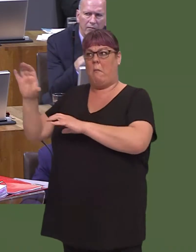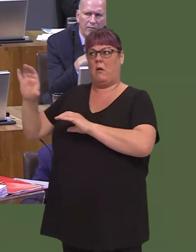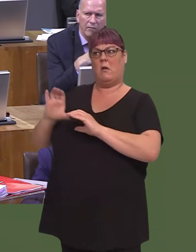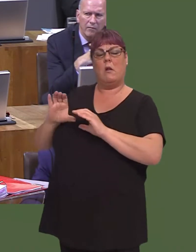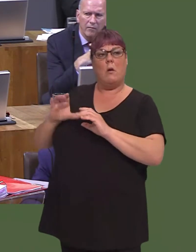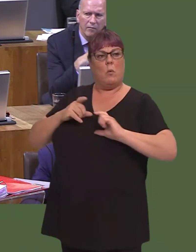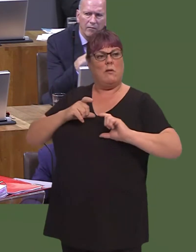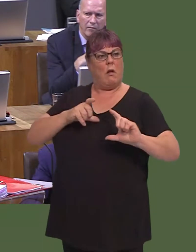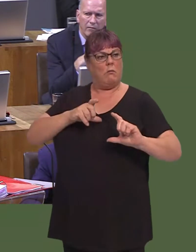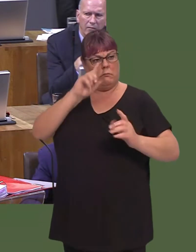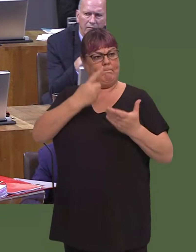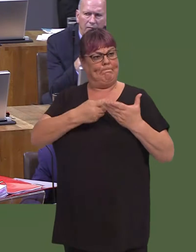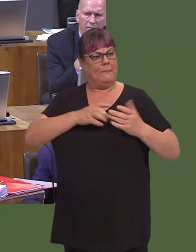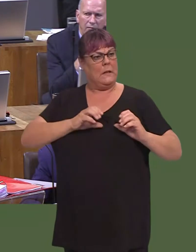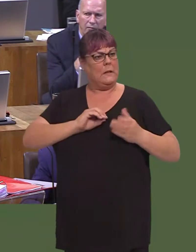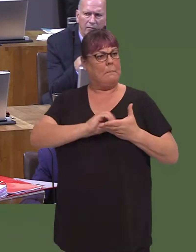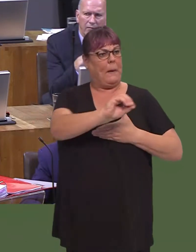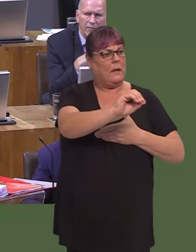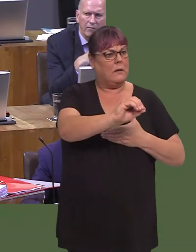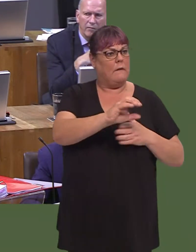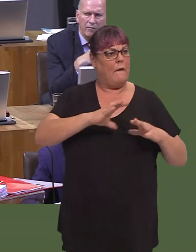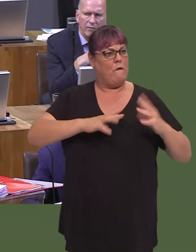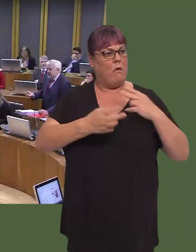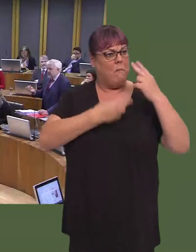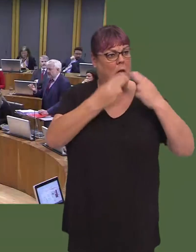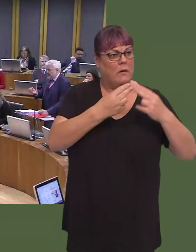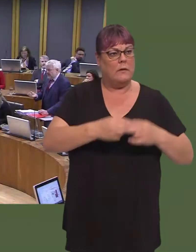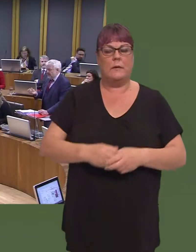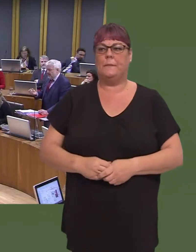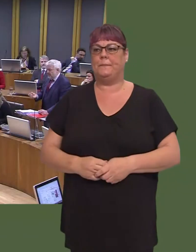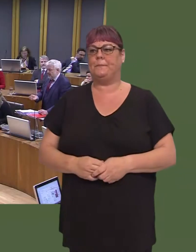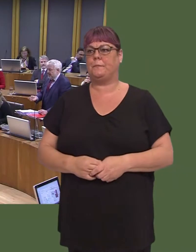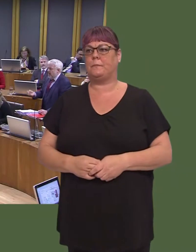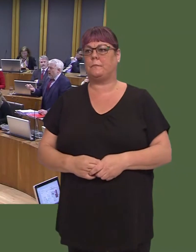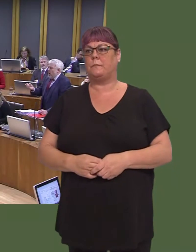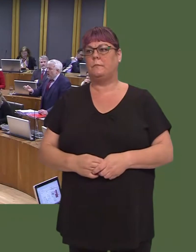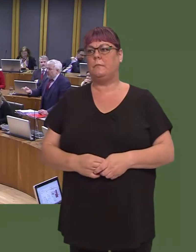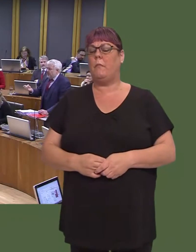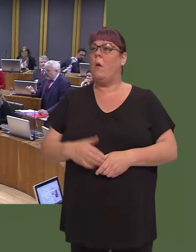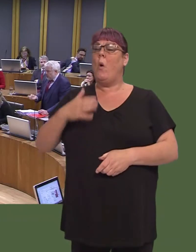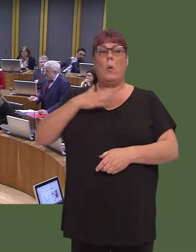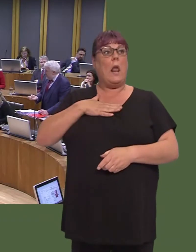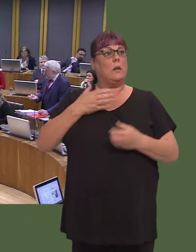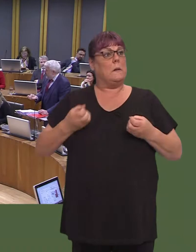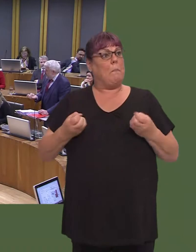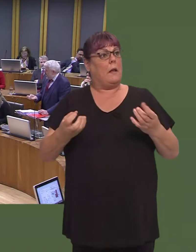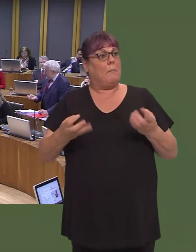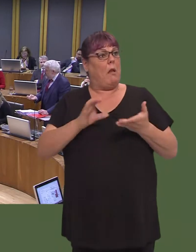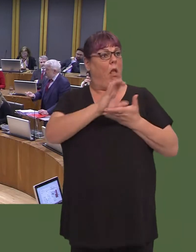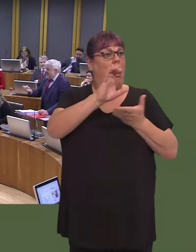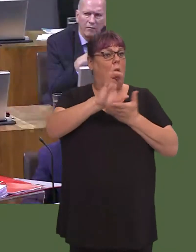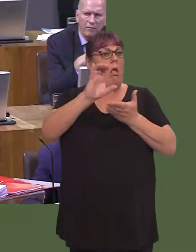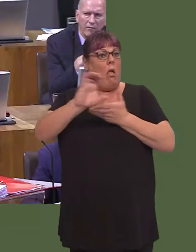for this is, because UKIP can't win anything, 'Let's try and attack the body that we can't